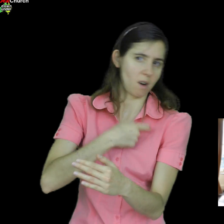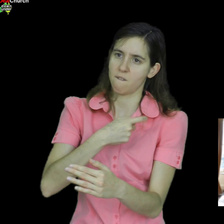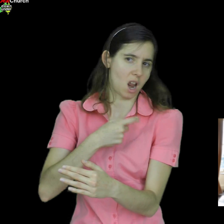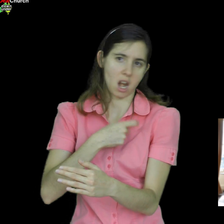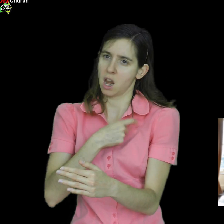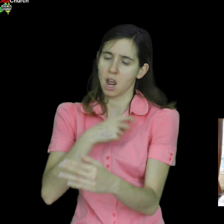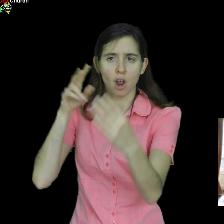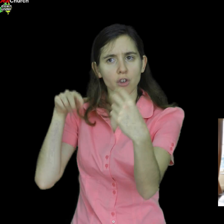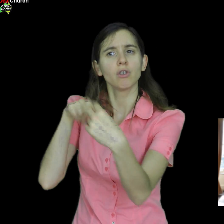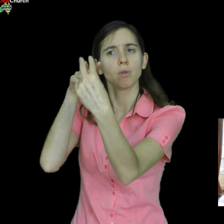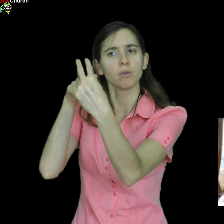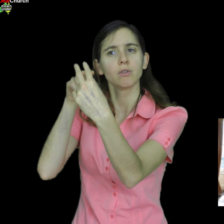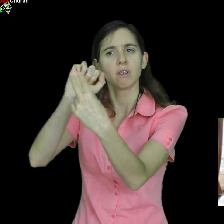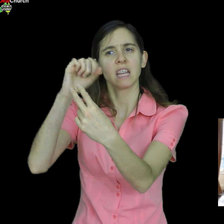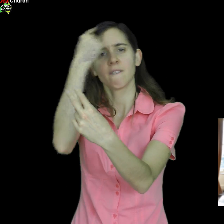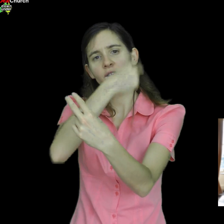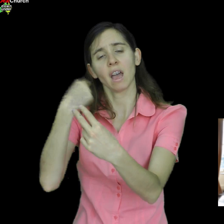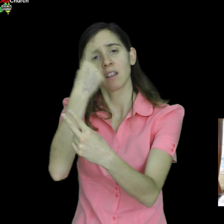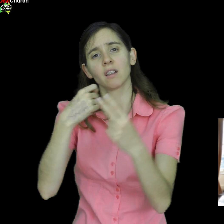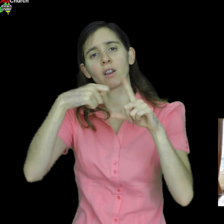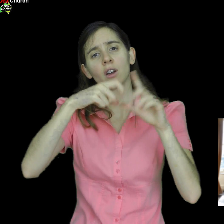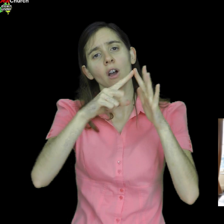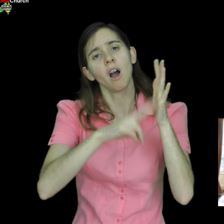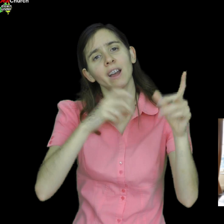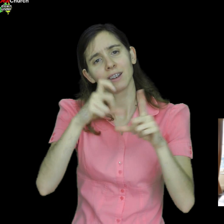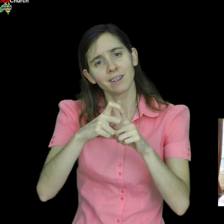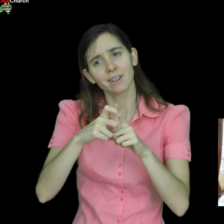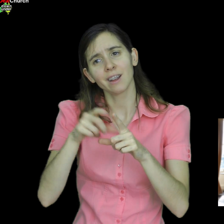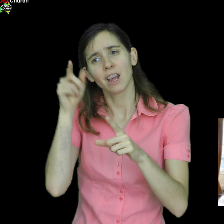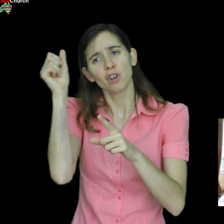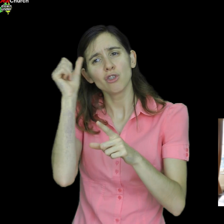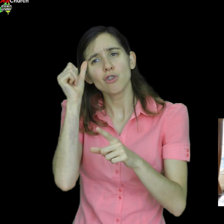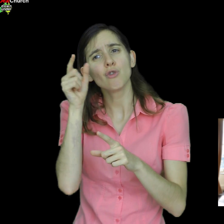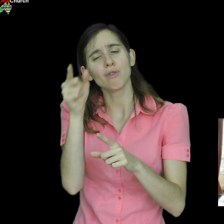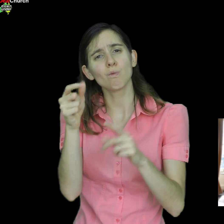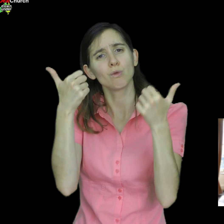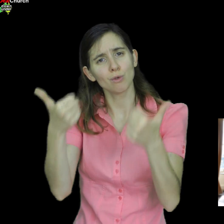looked into the kind face. He didn't say a word. She knew that this Being was good.